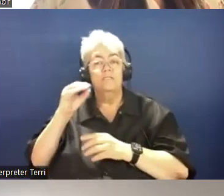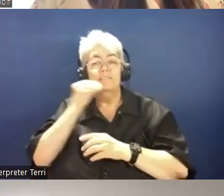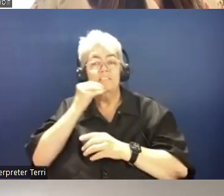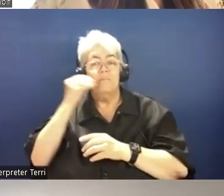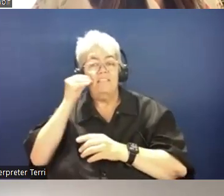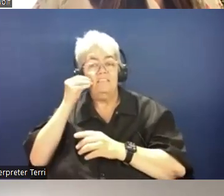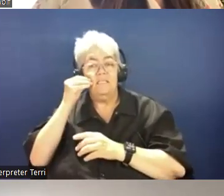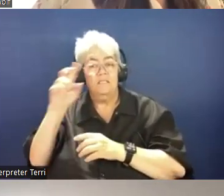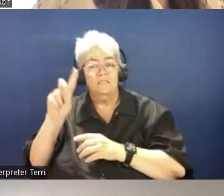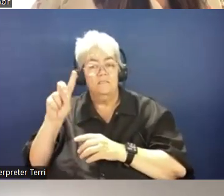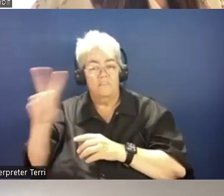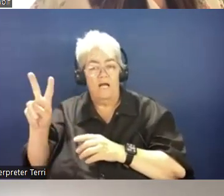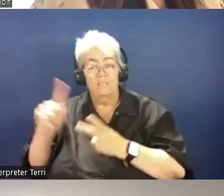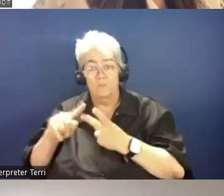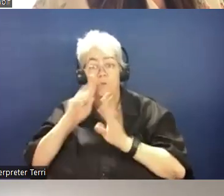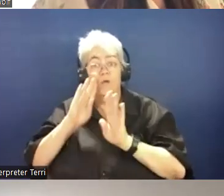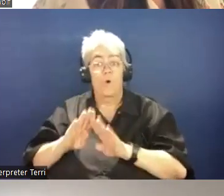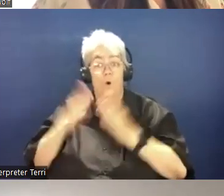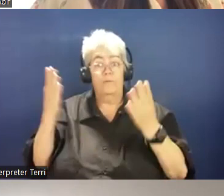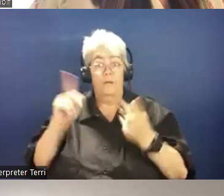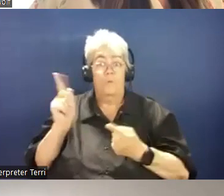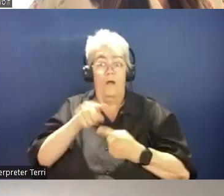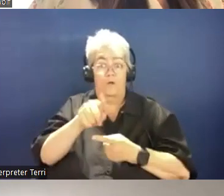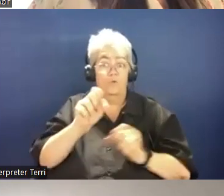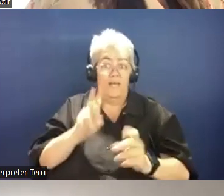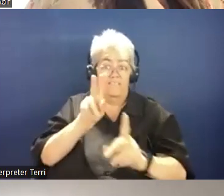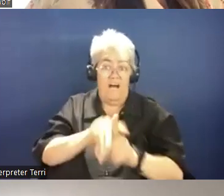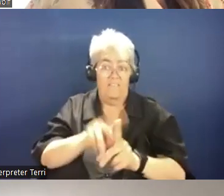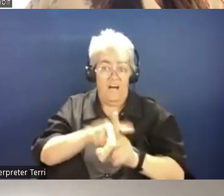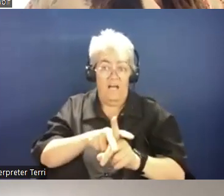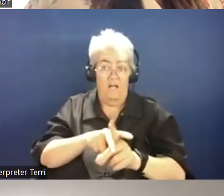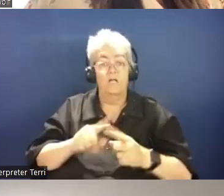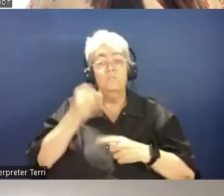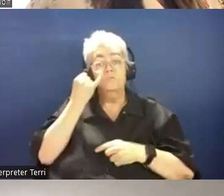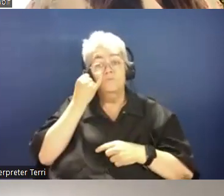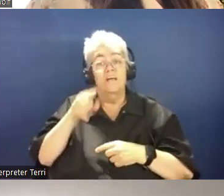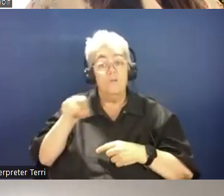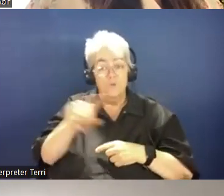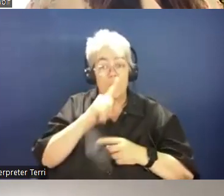opened up the venues that you were able to file. So if you are a community or household member,